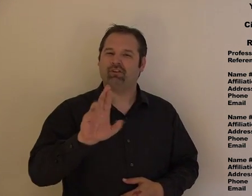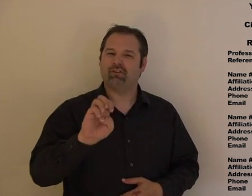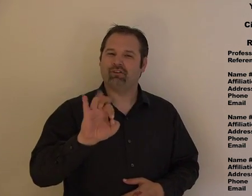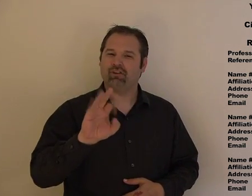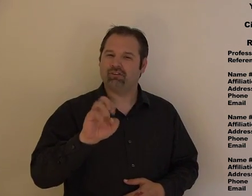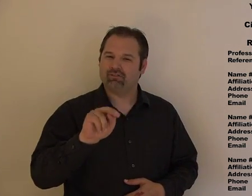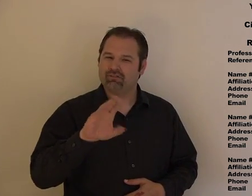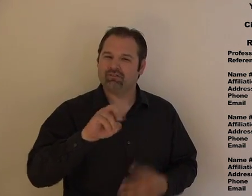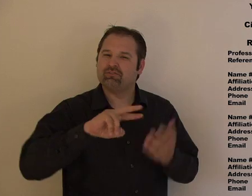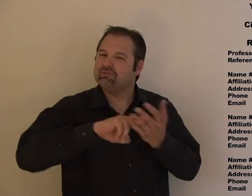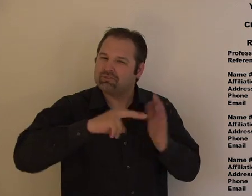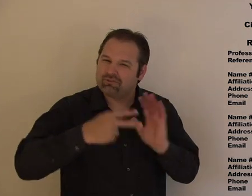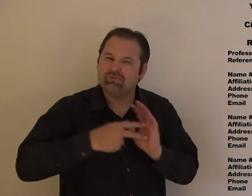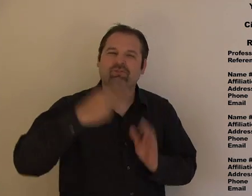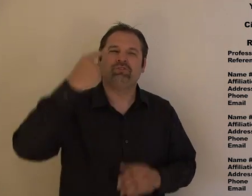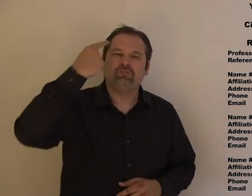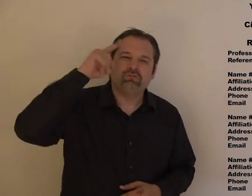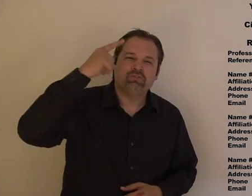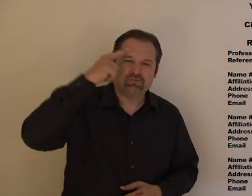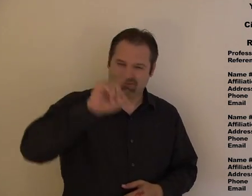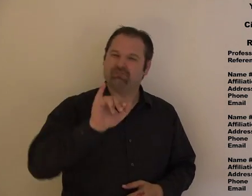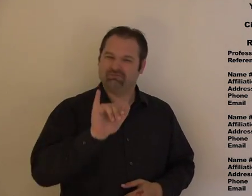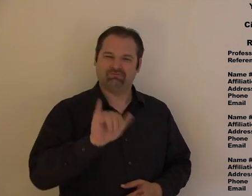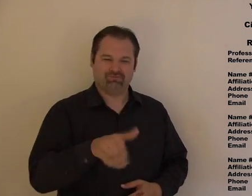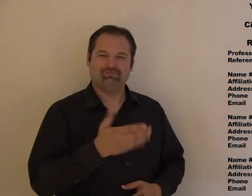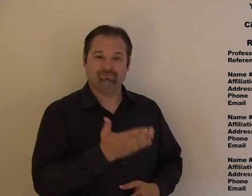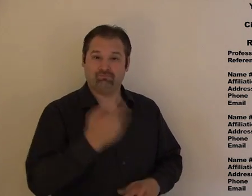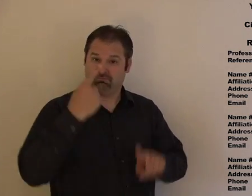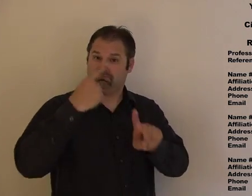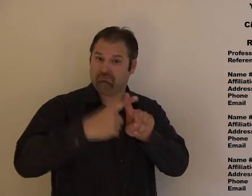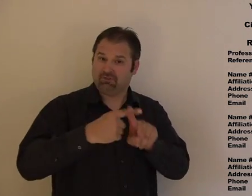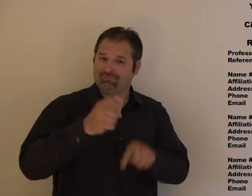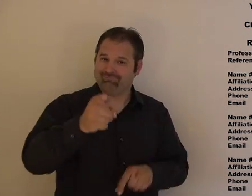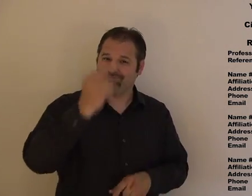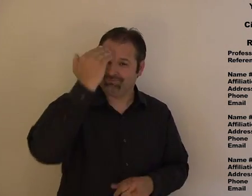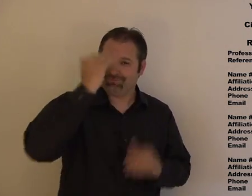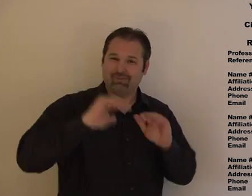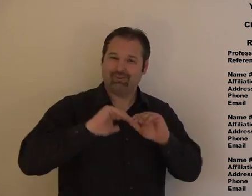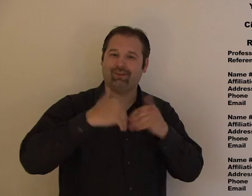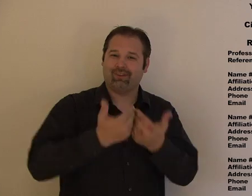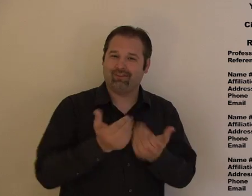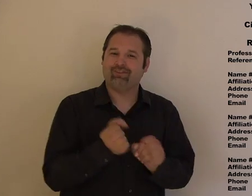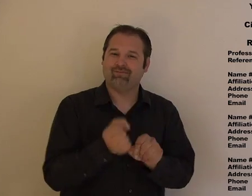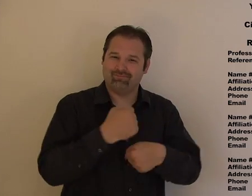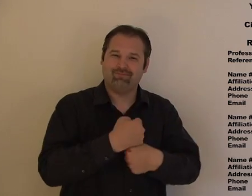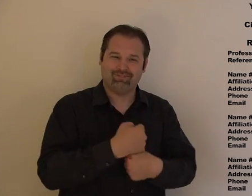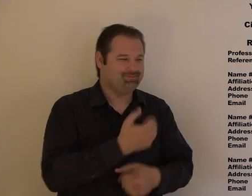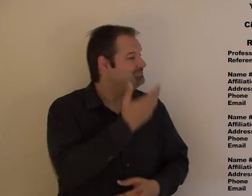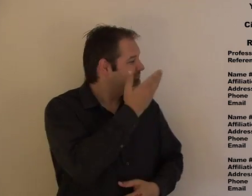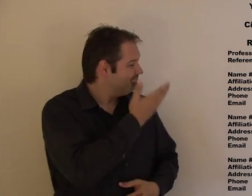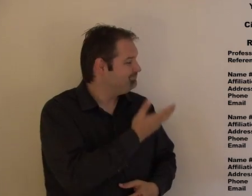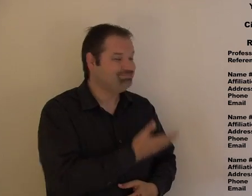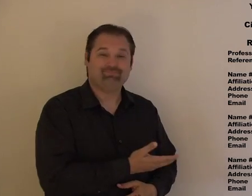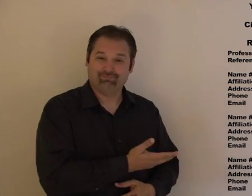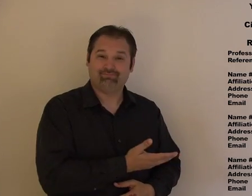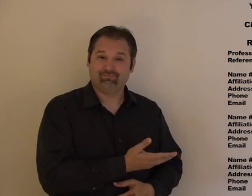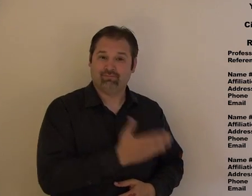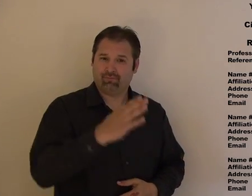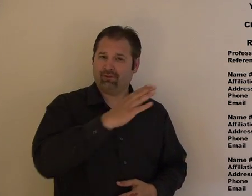And, you know the right time to present that information to the company.